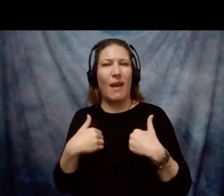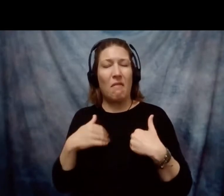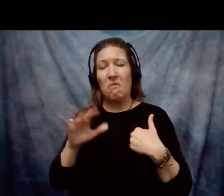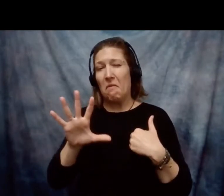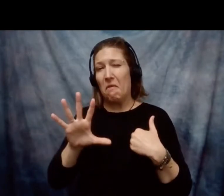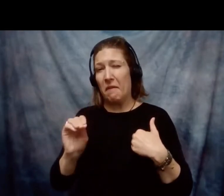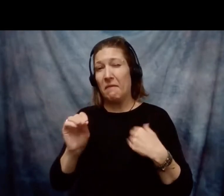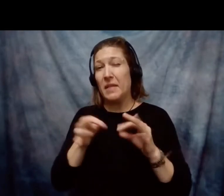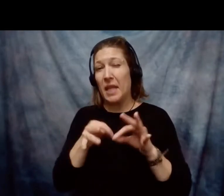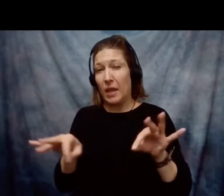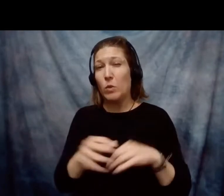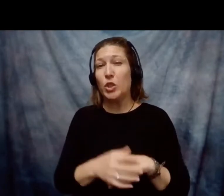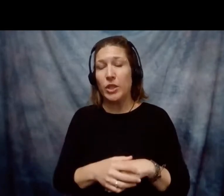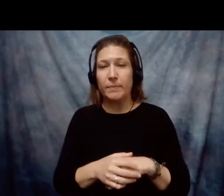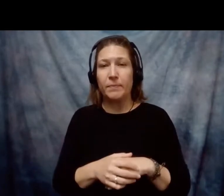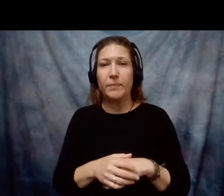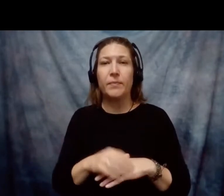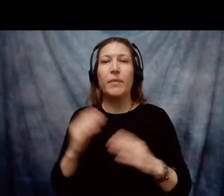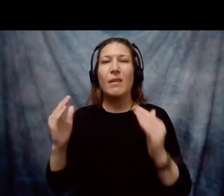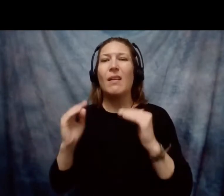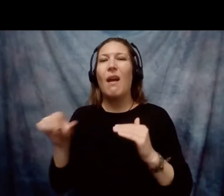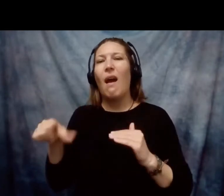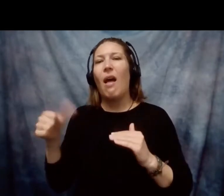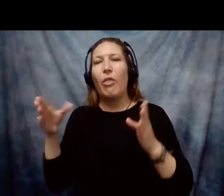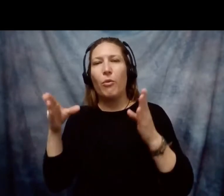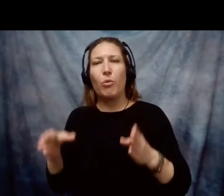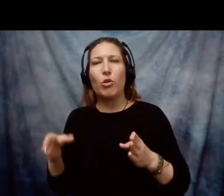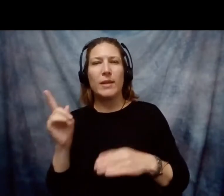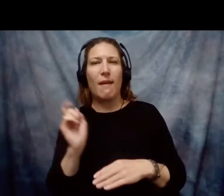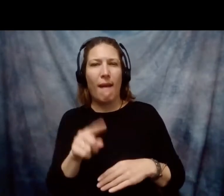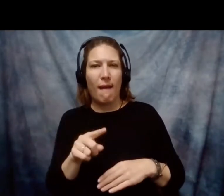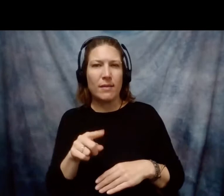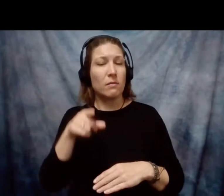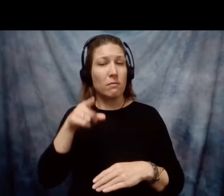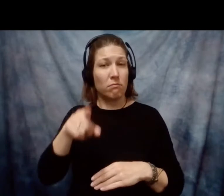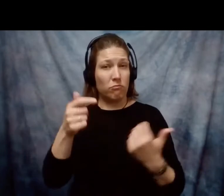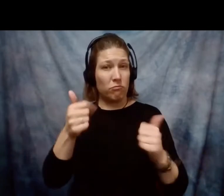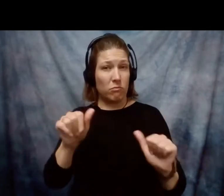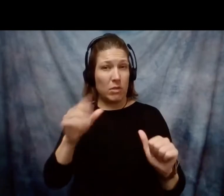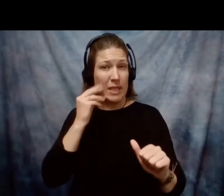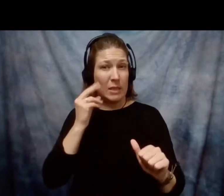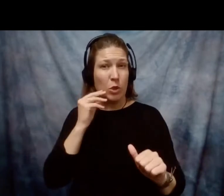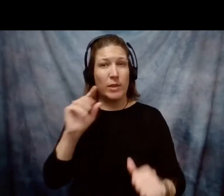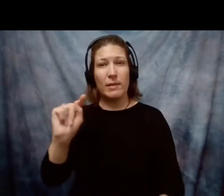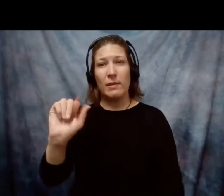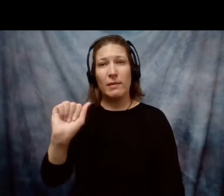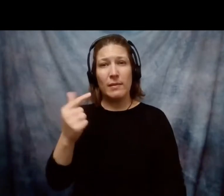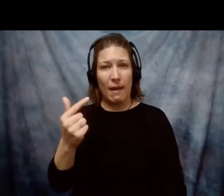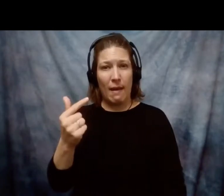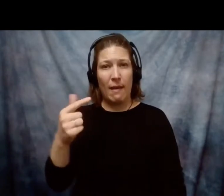was asking do have you ever experienced the tagged pdf file which converted from powerpoint was being